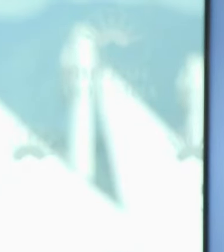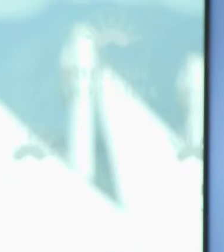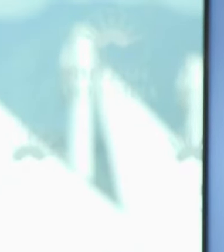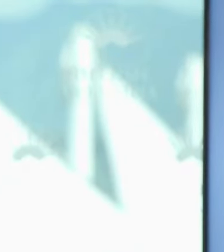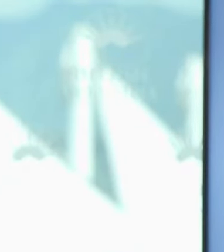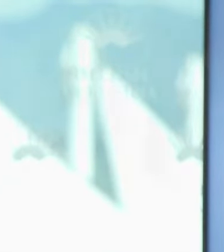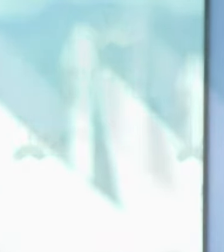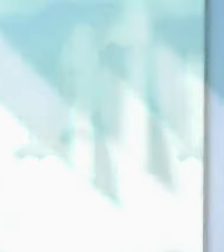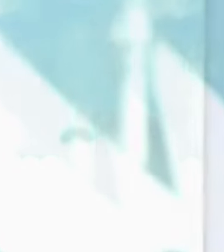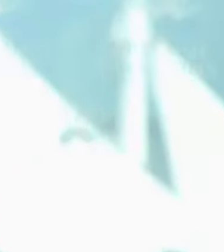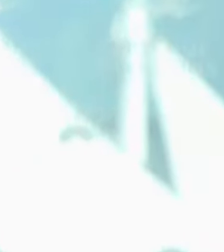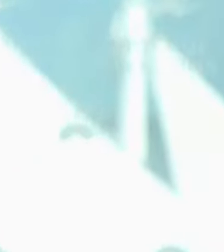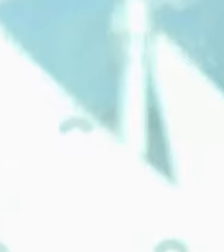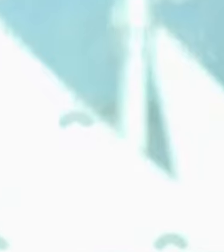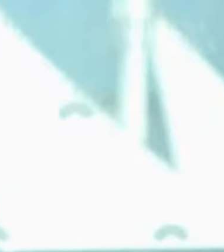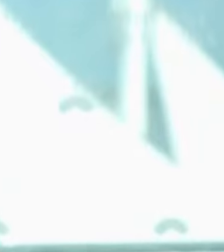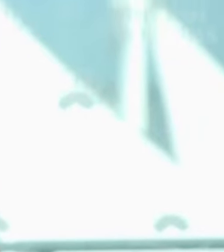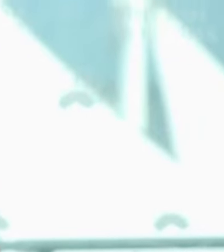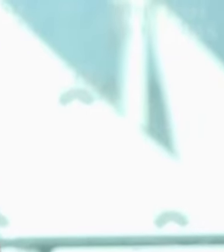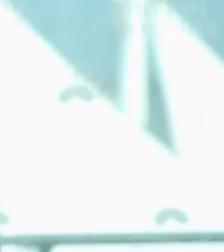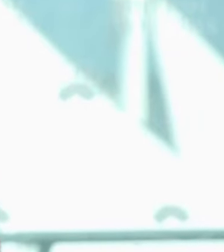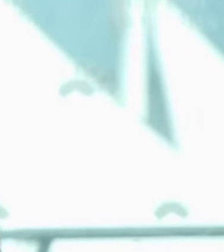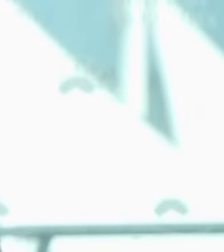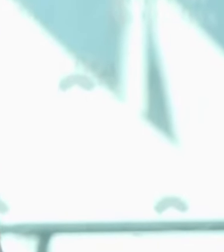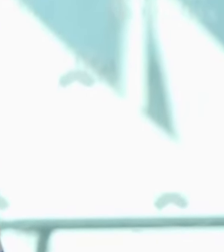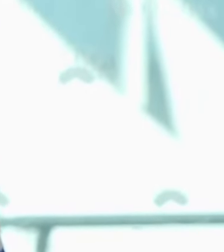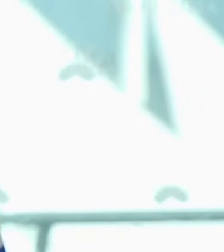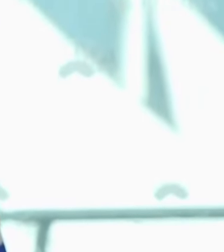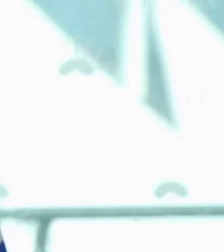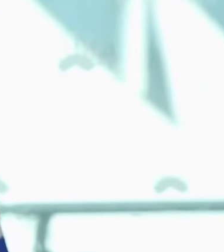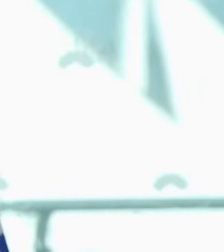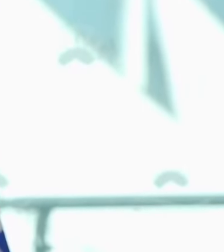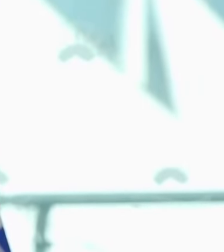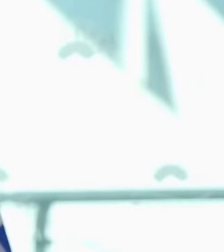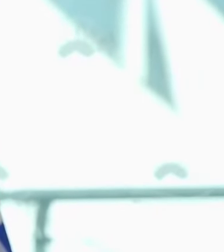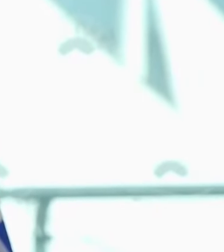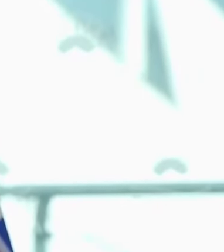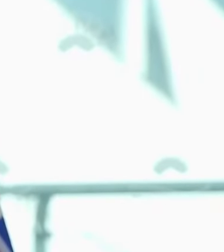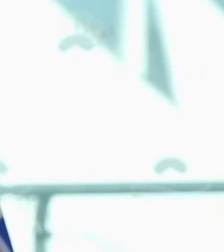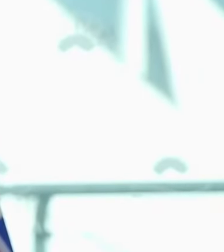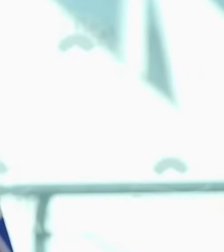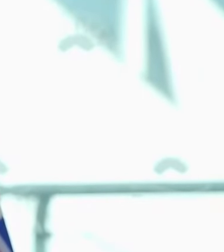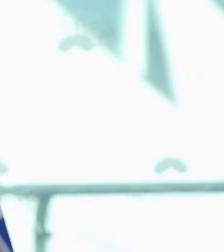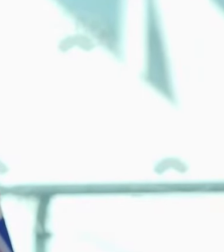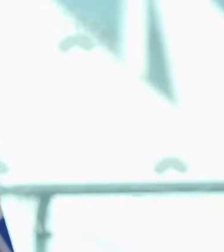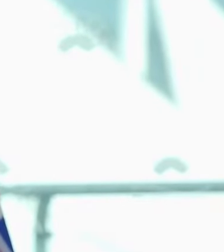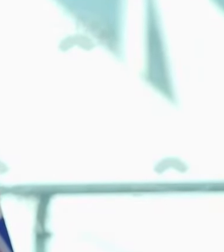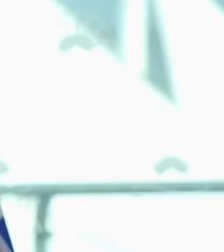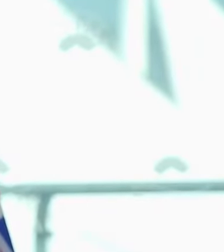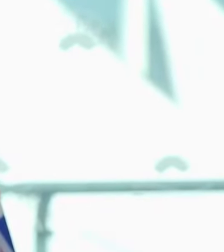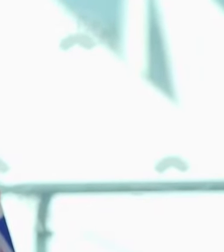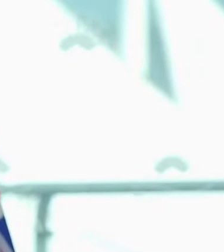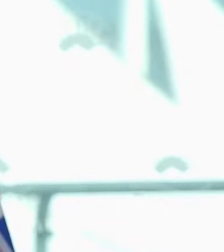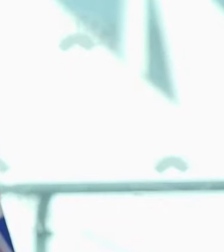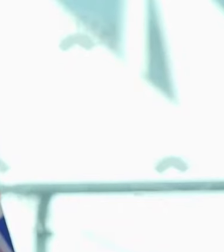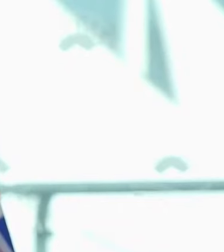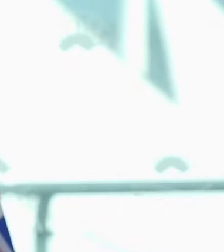CBC. Our indiscretions for doctor Henry. Concerned are you